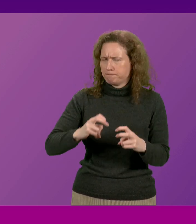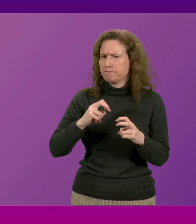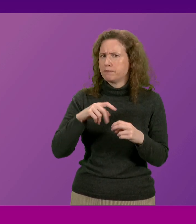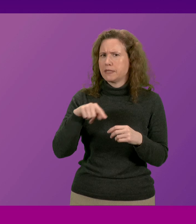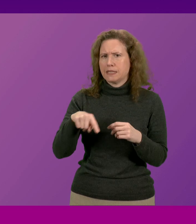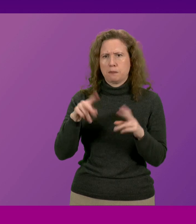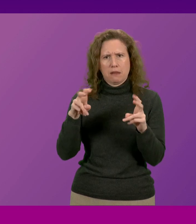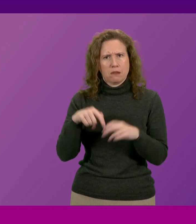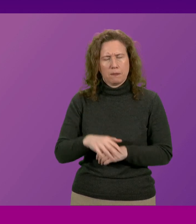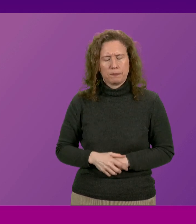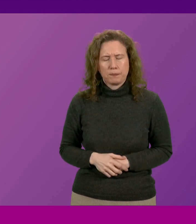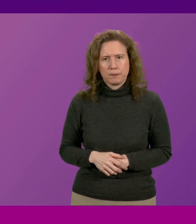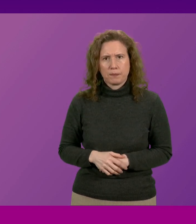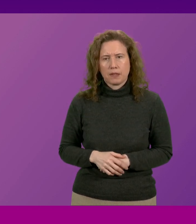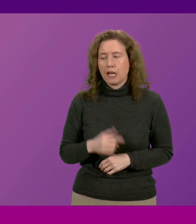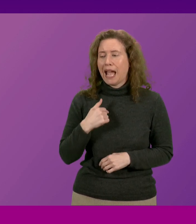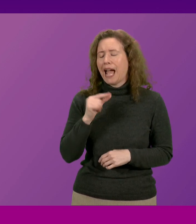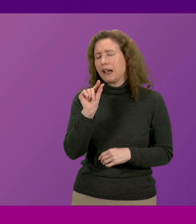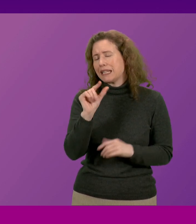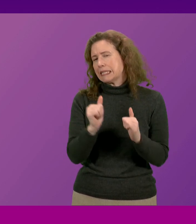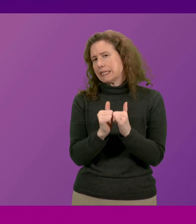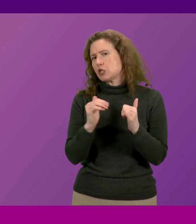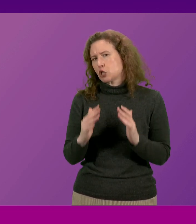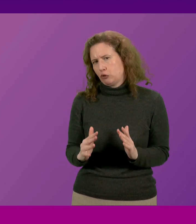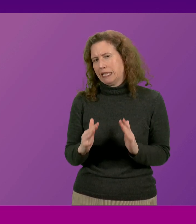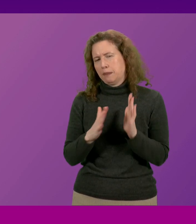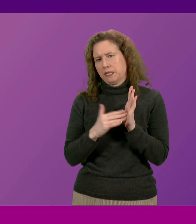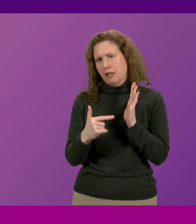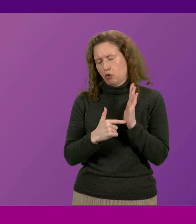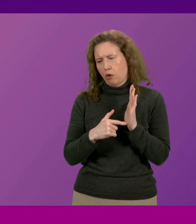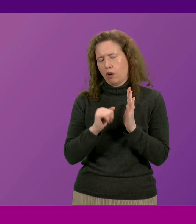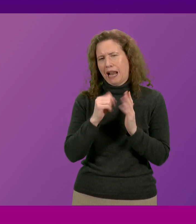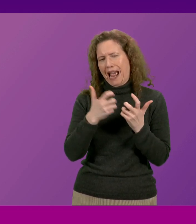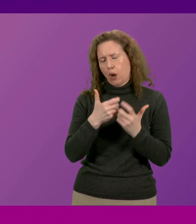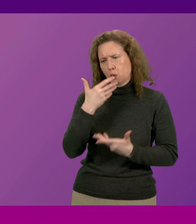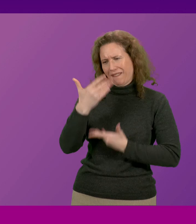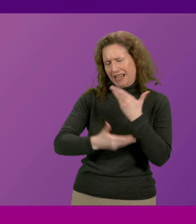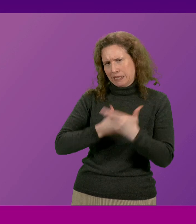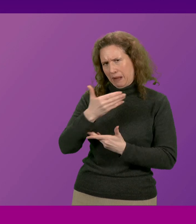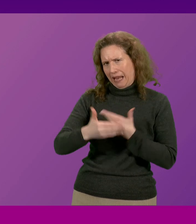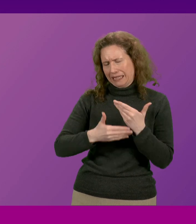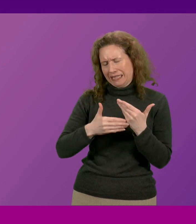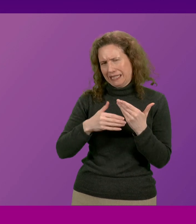I disagree with Michelle Thomson’s characterisation of the point that I